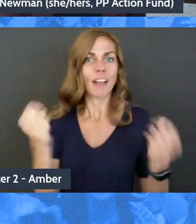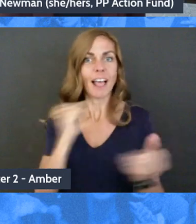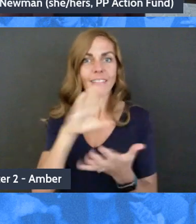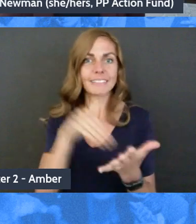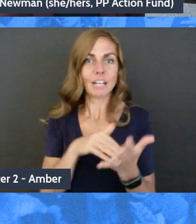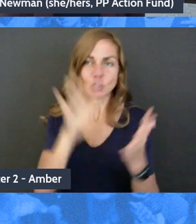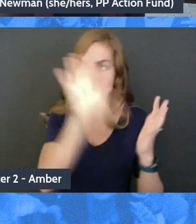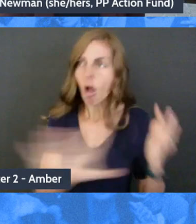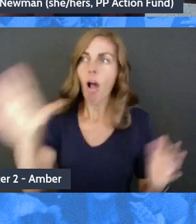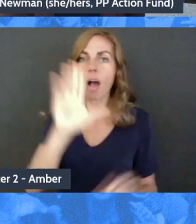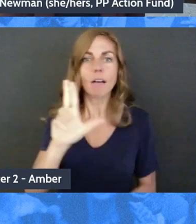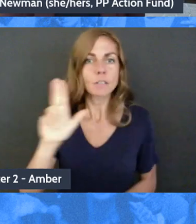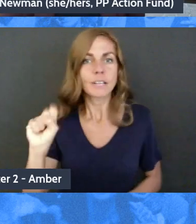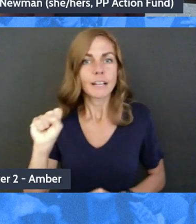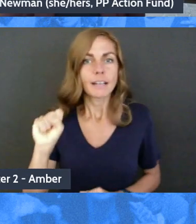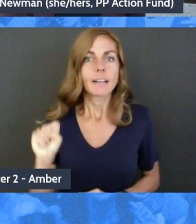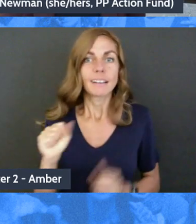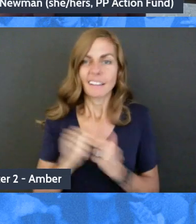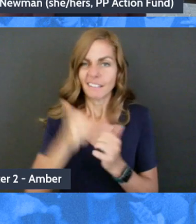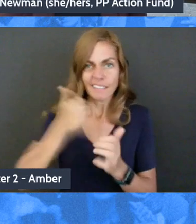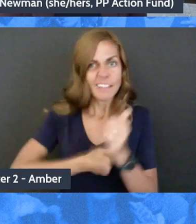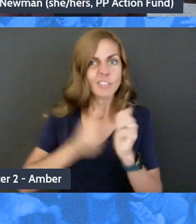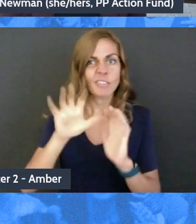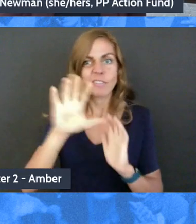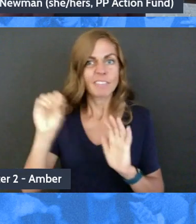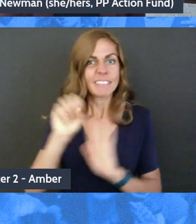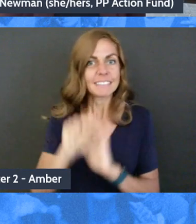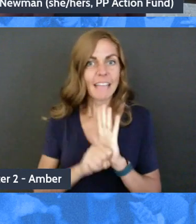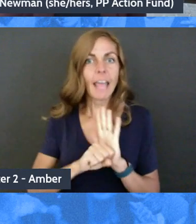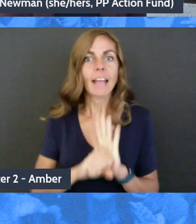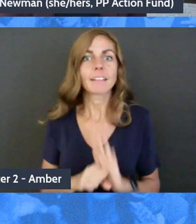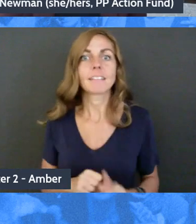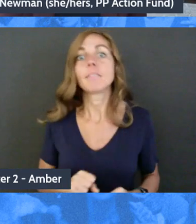and on the federation side and on the Actual Fund Side,